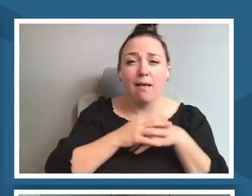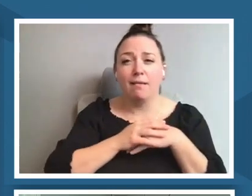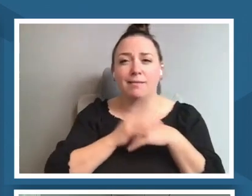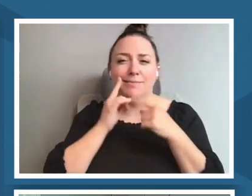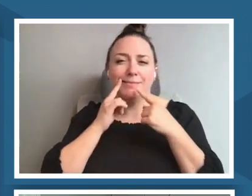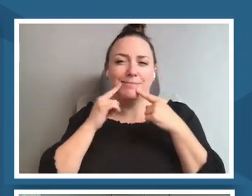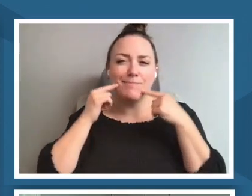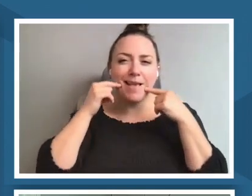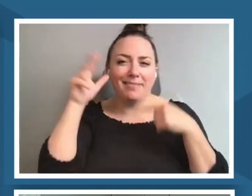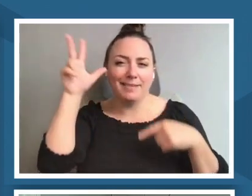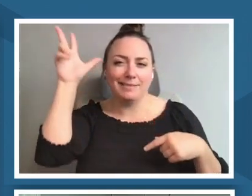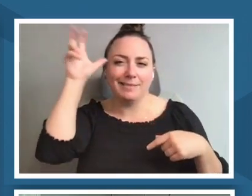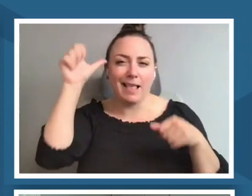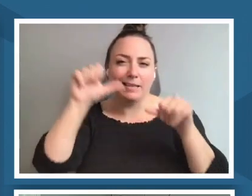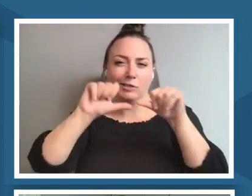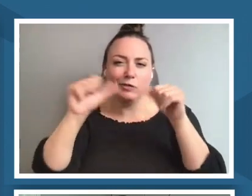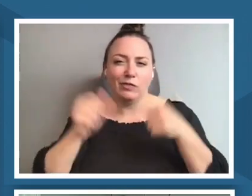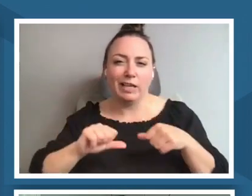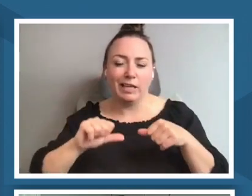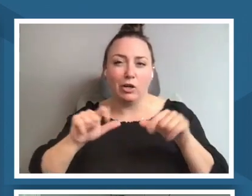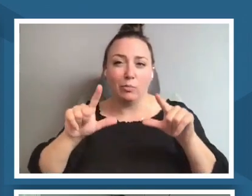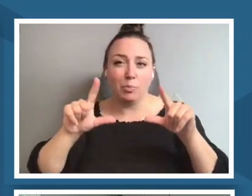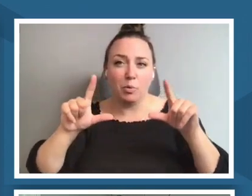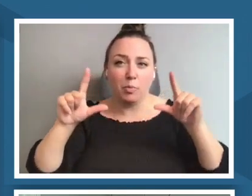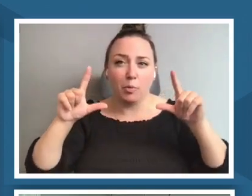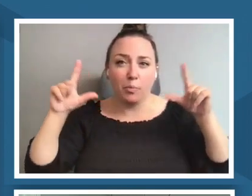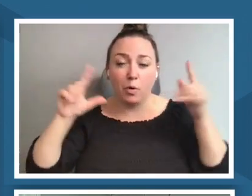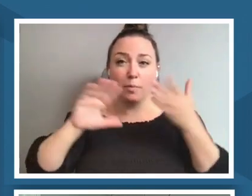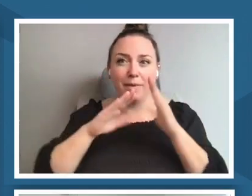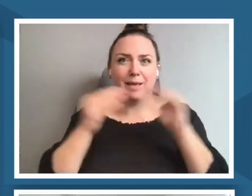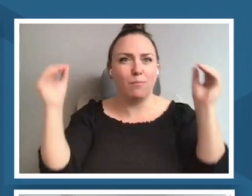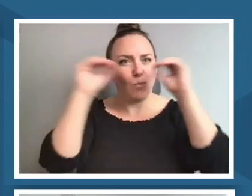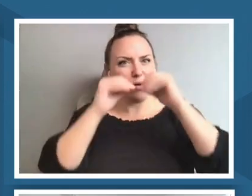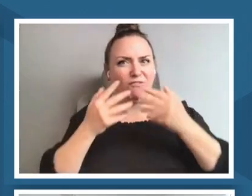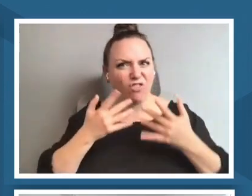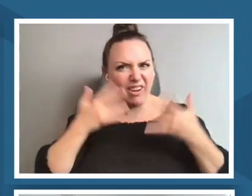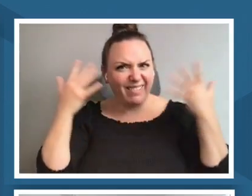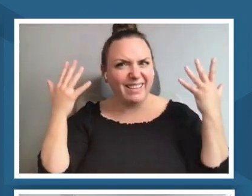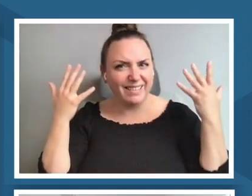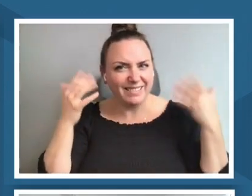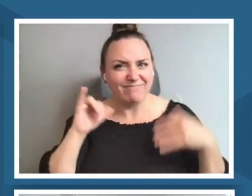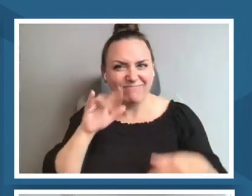friendlier oh that's a really interesting observation